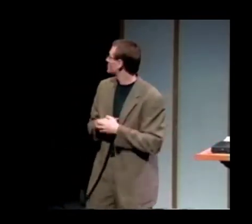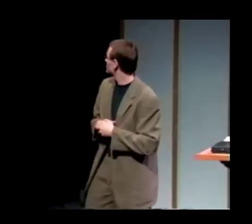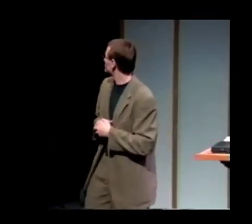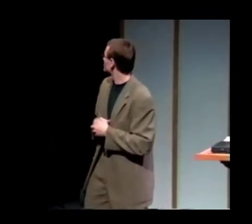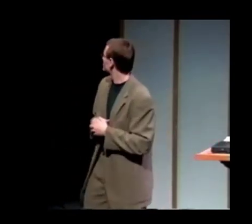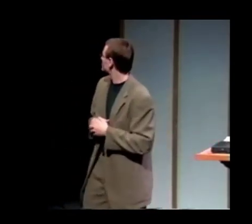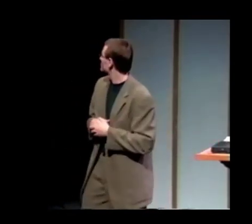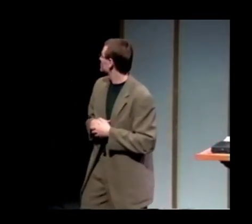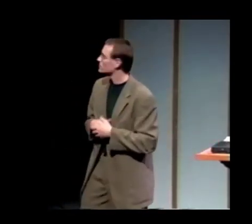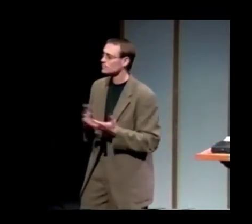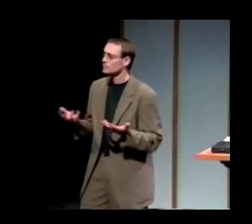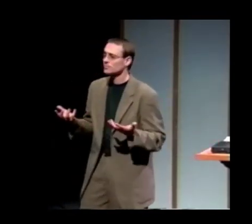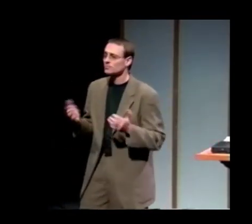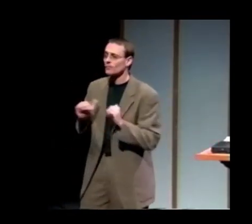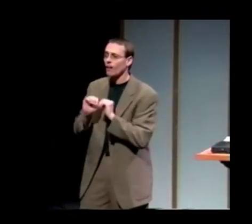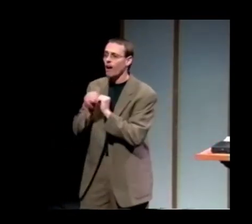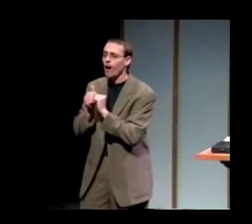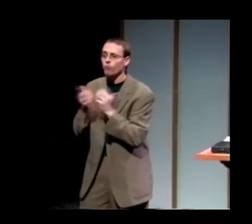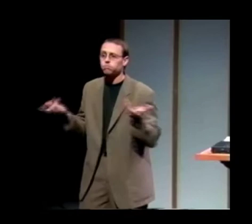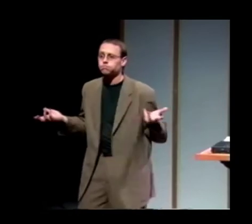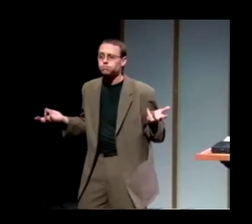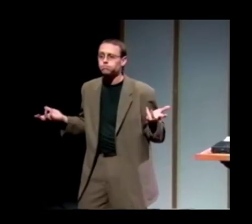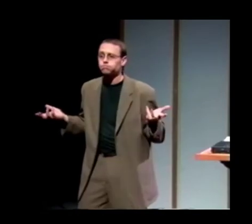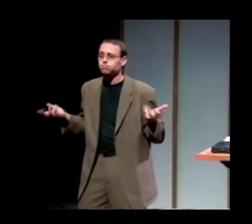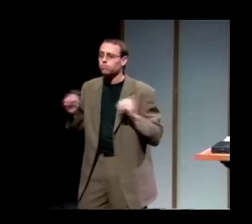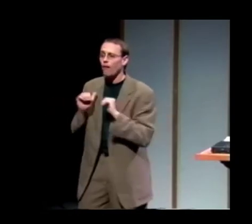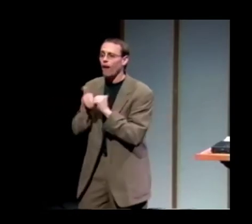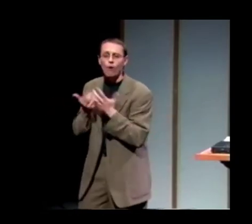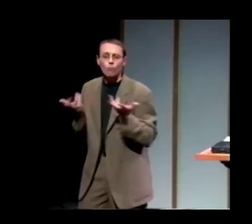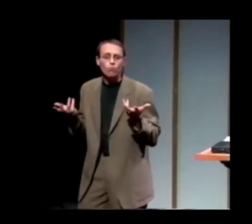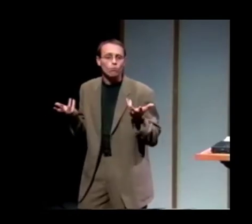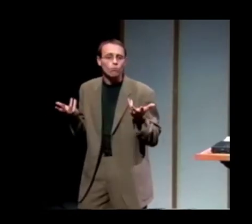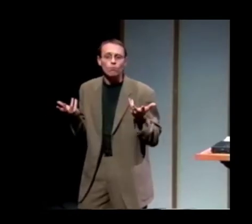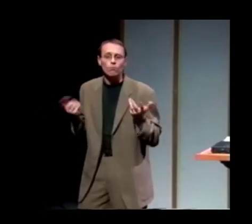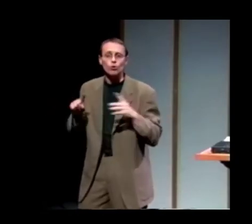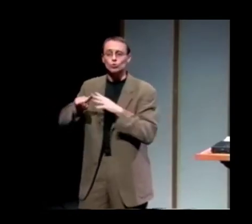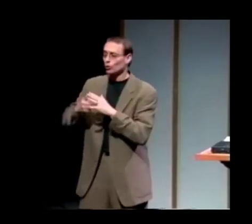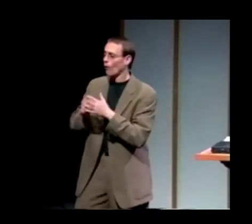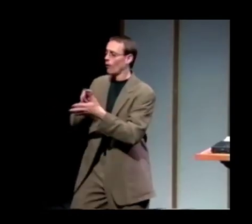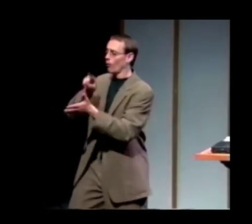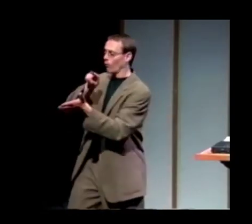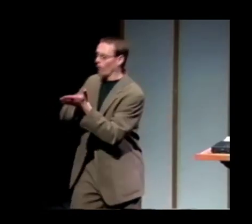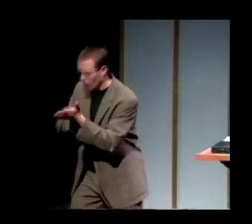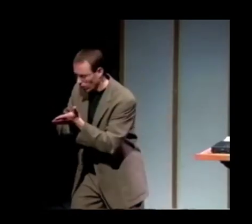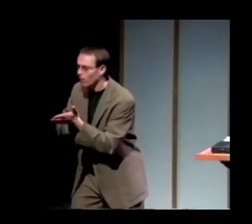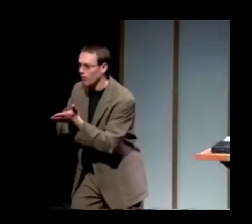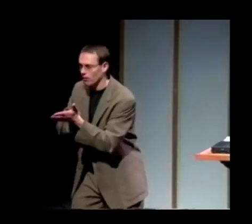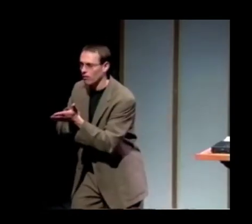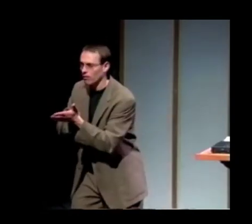WHICH ARE "HOW?" HEH HEH.